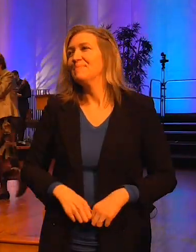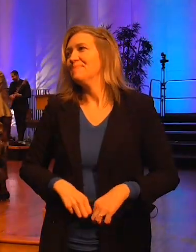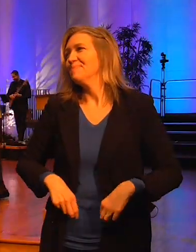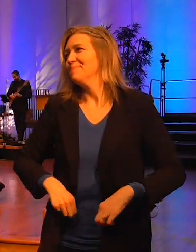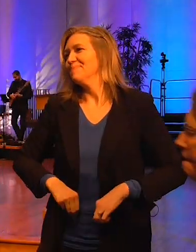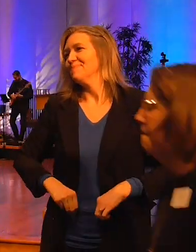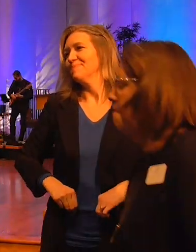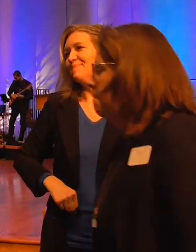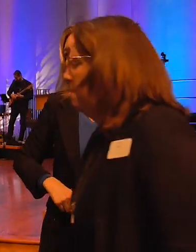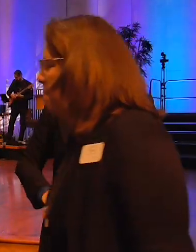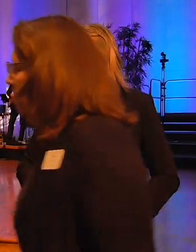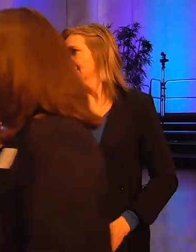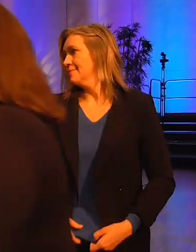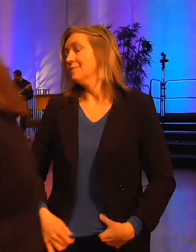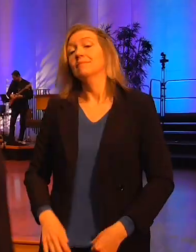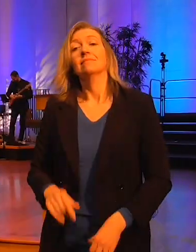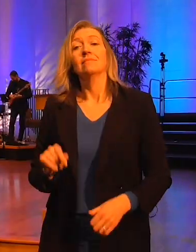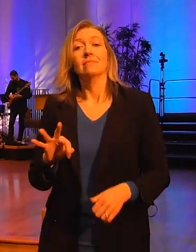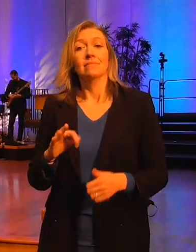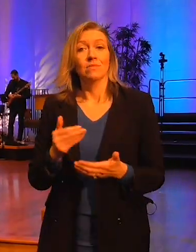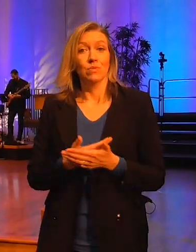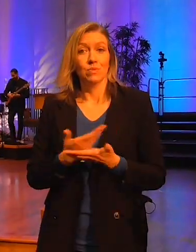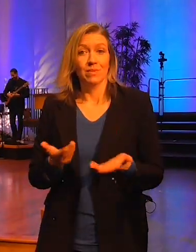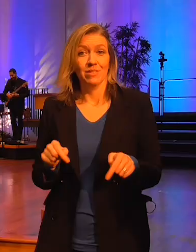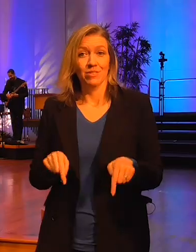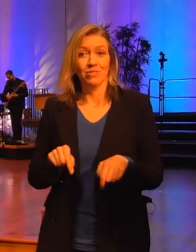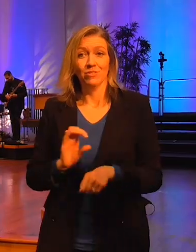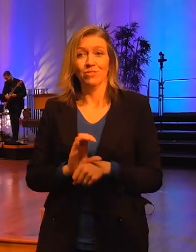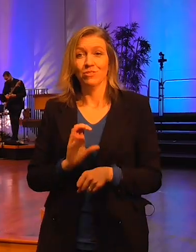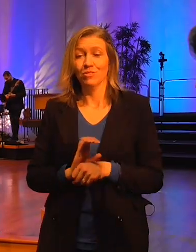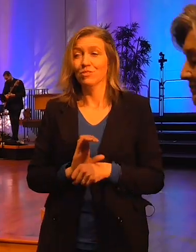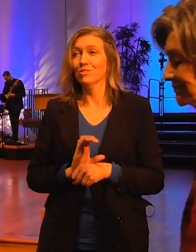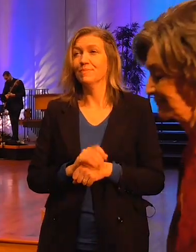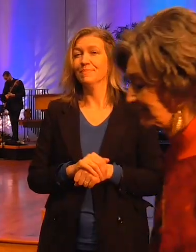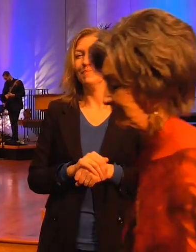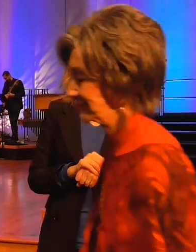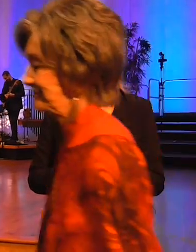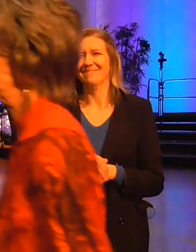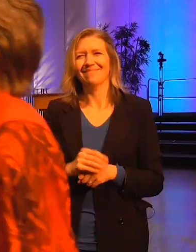my high I just want to let you know that we have a Welcome Center in the middle of our lobby right